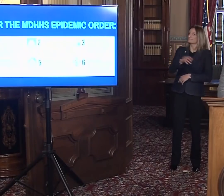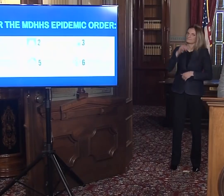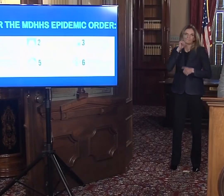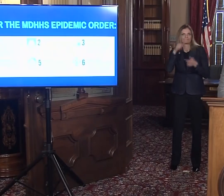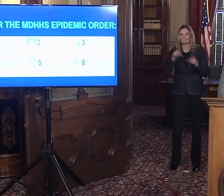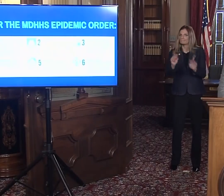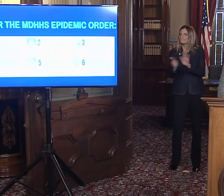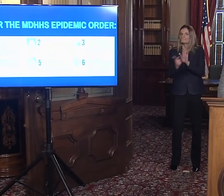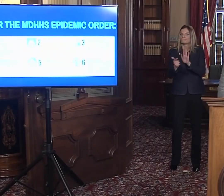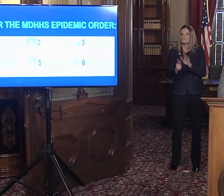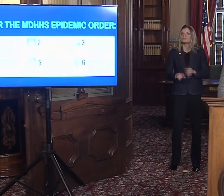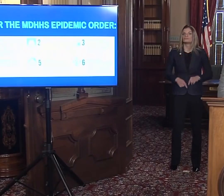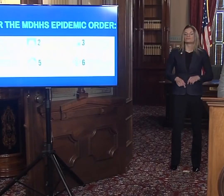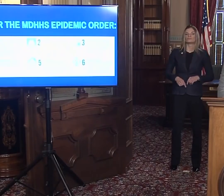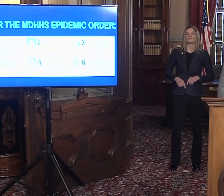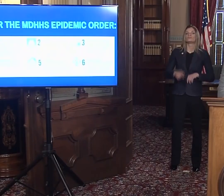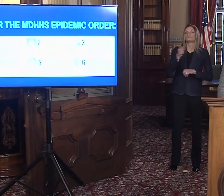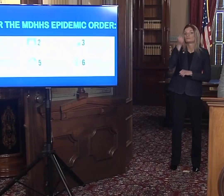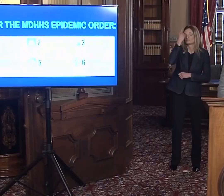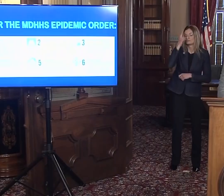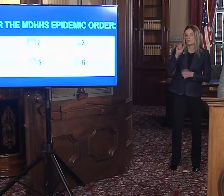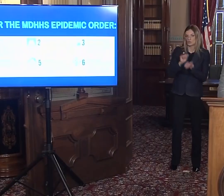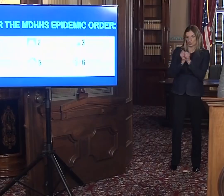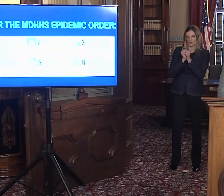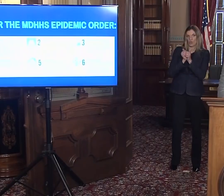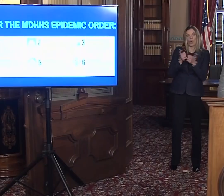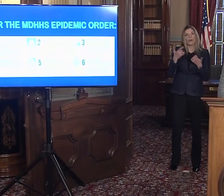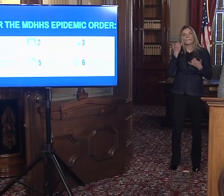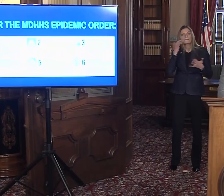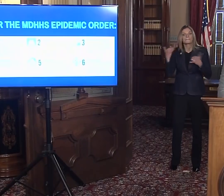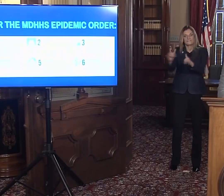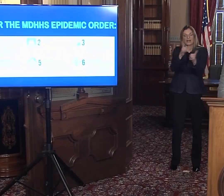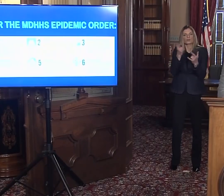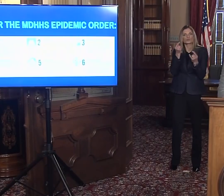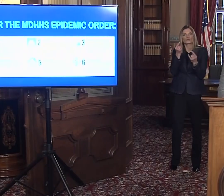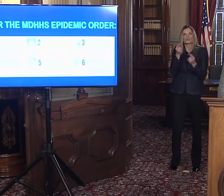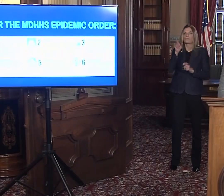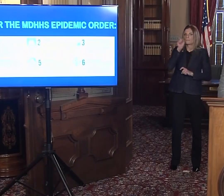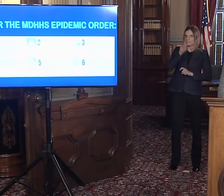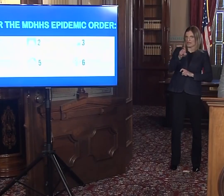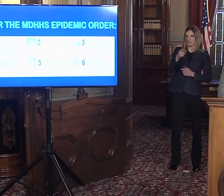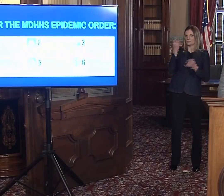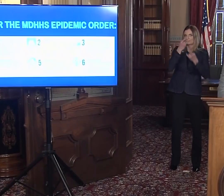INDIVIDUALS WHO DO NOT WEAR A FACE COVERING WITH FEW EXCEPTIONS.